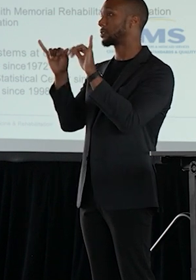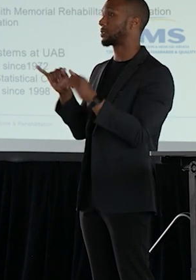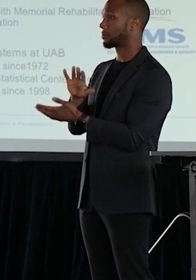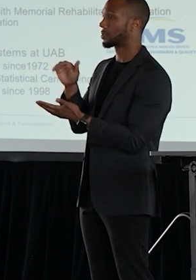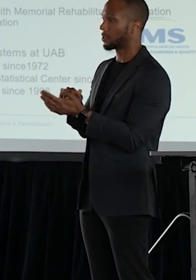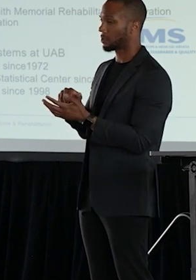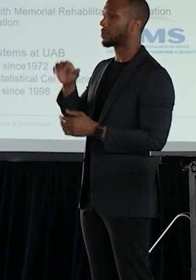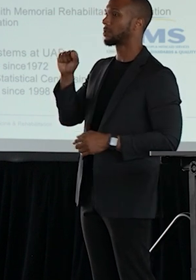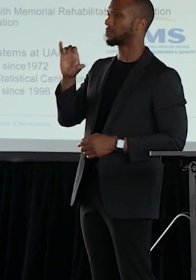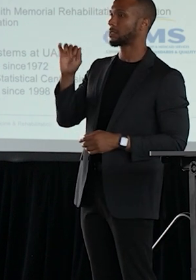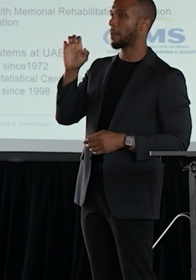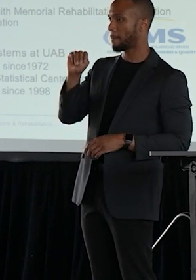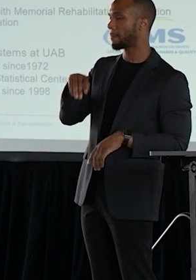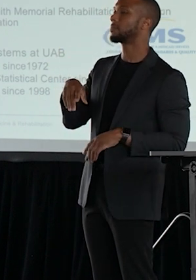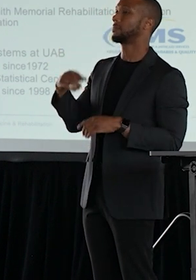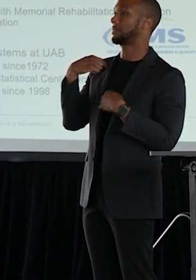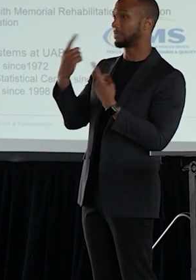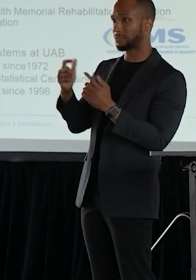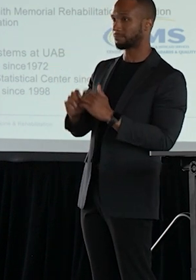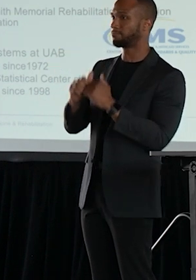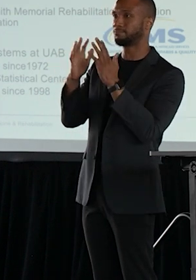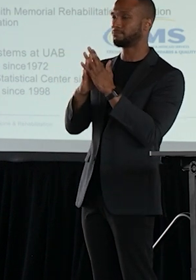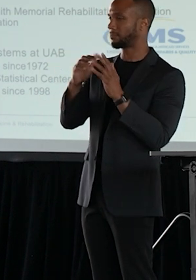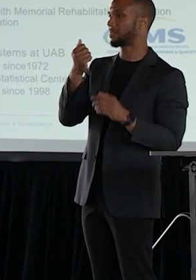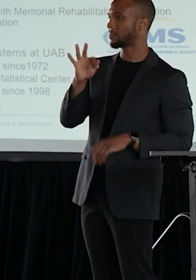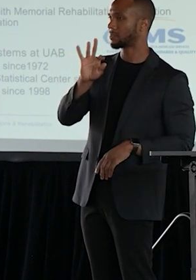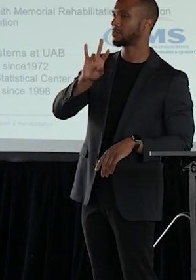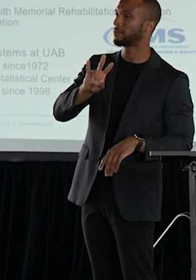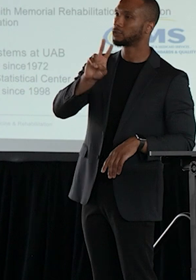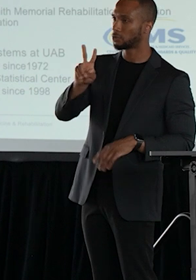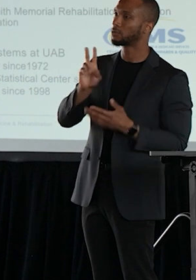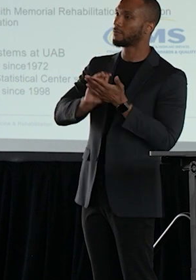scheme since the very beginning 1972 continuously funded until